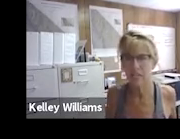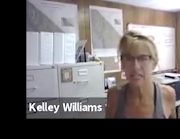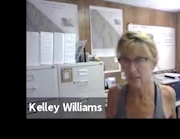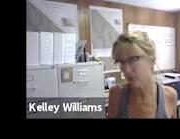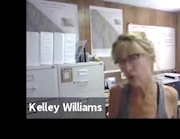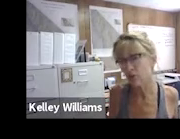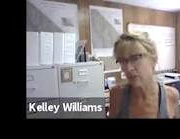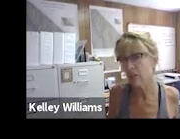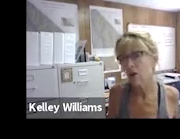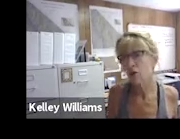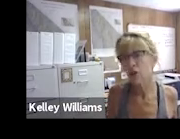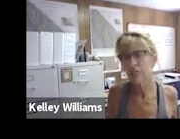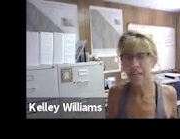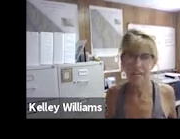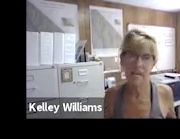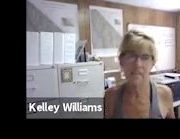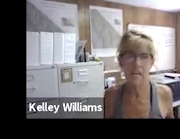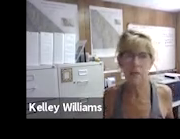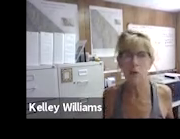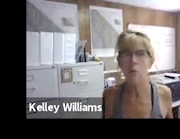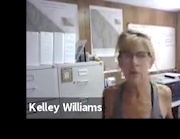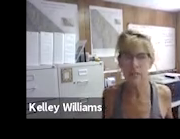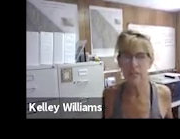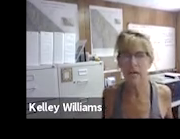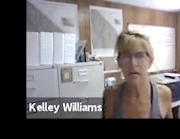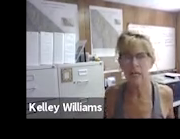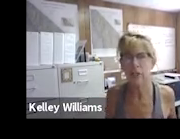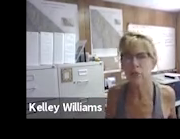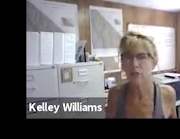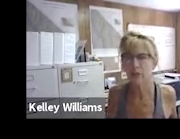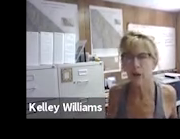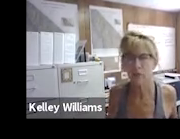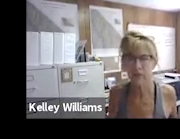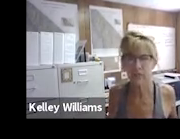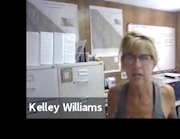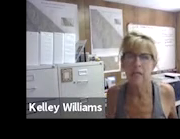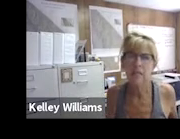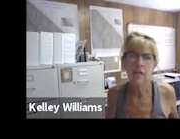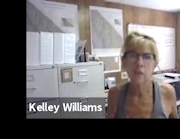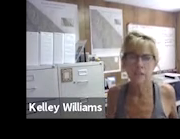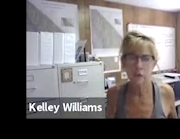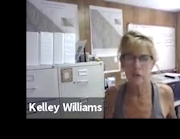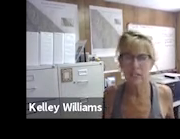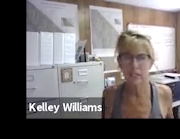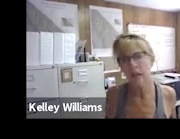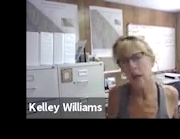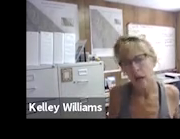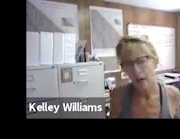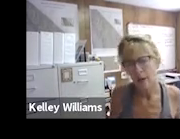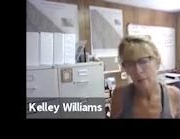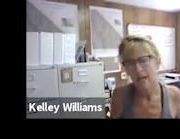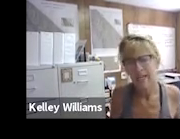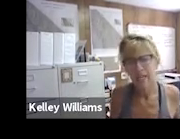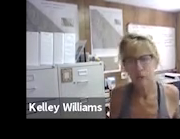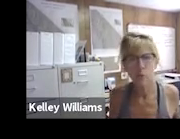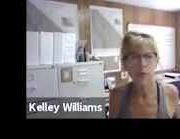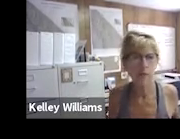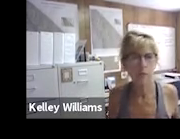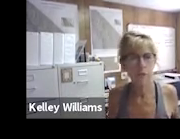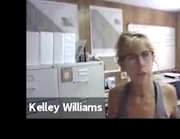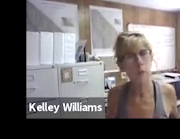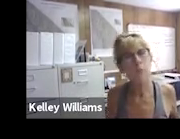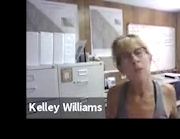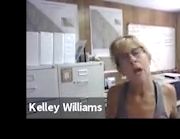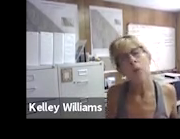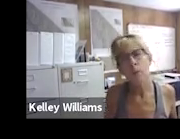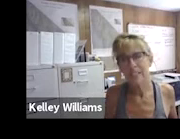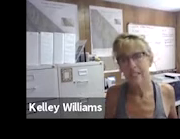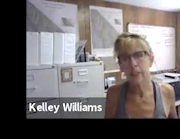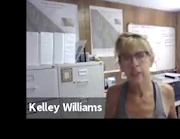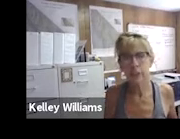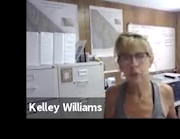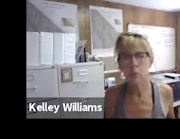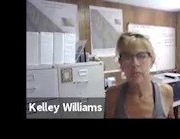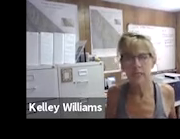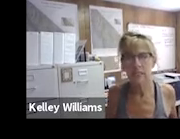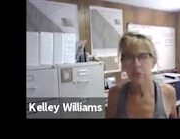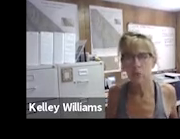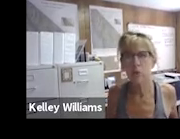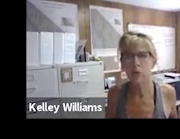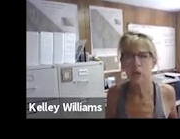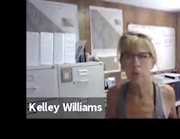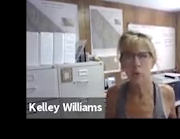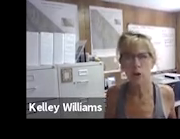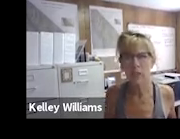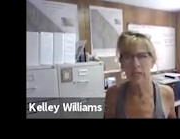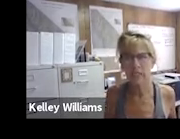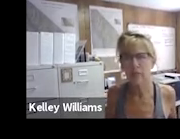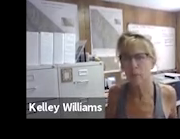Kelley Williams: Educational workshops or live activities are difficult on a good day and then with the issues of co bid that always throws in an extra wrinkle so.